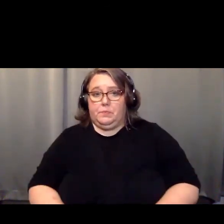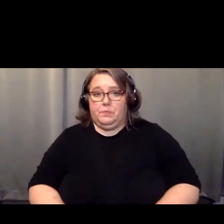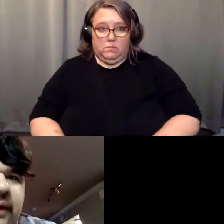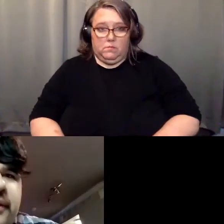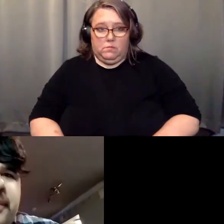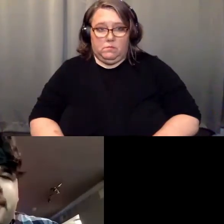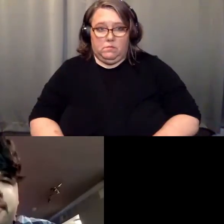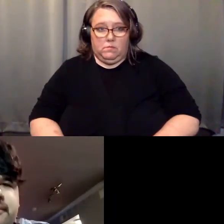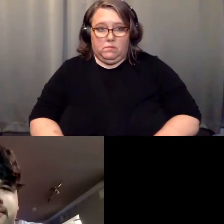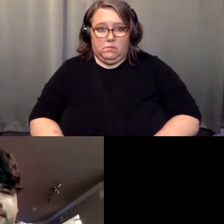Hello, everybody.